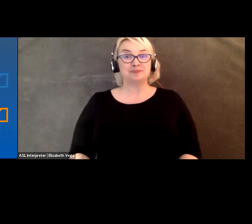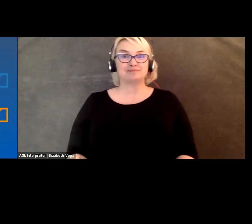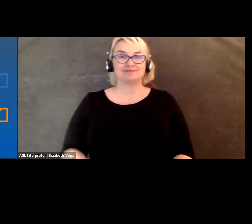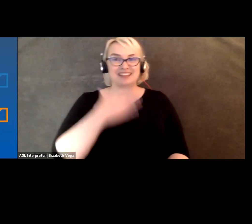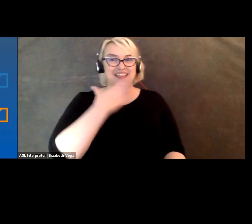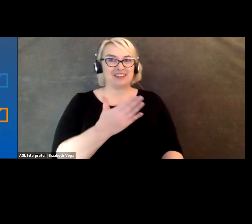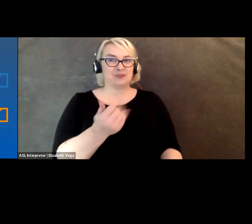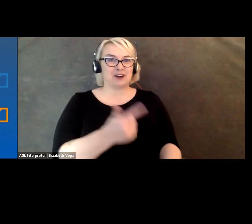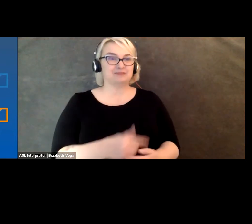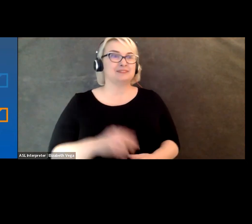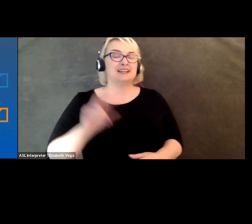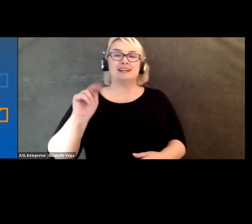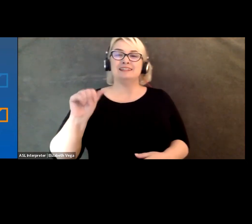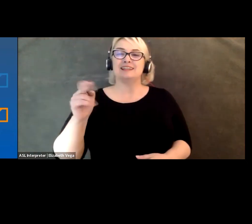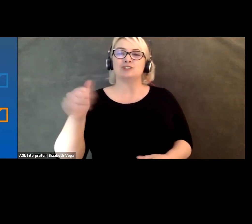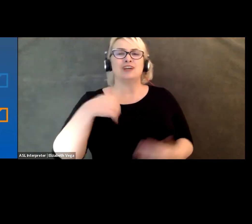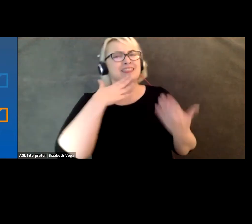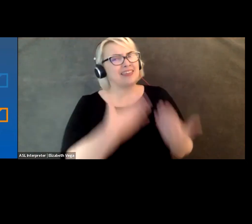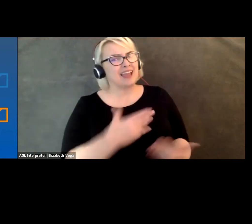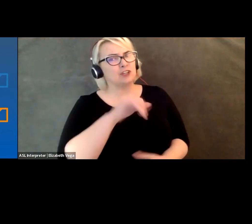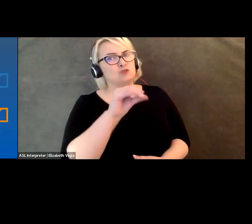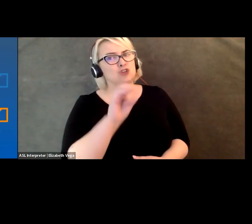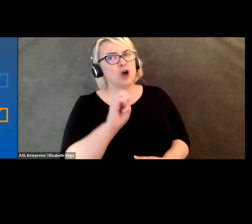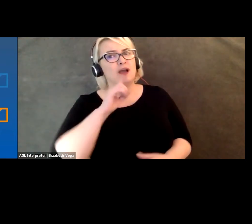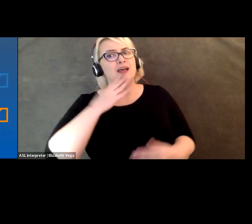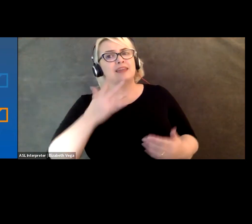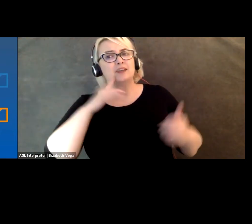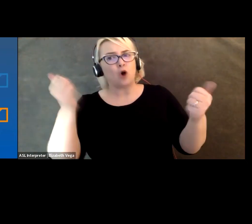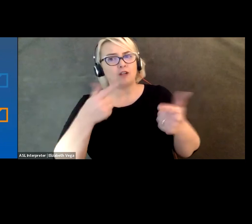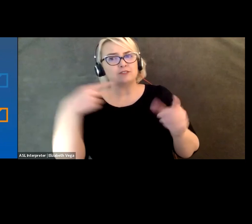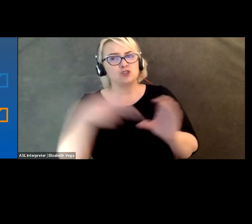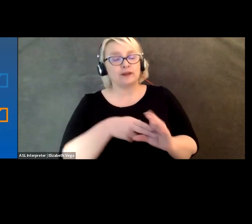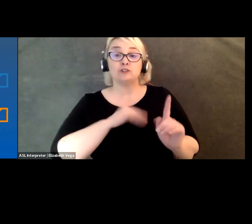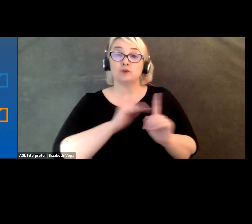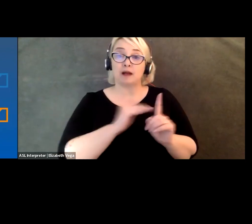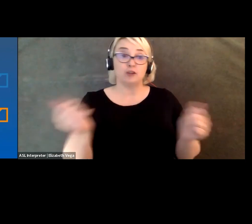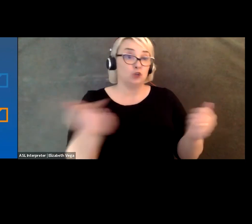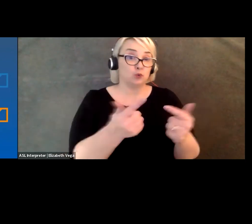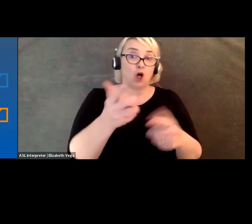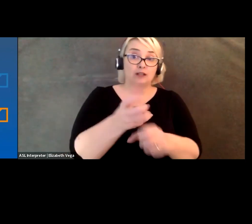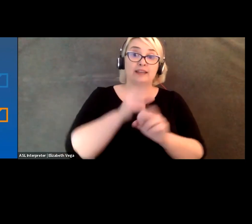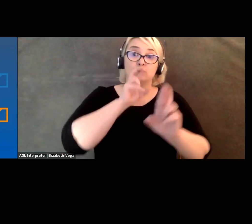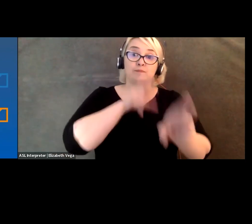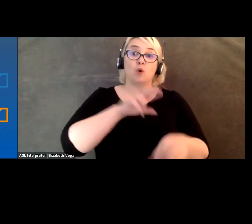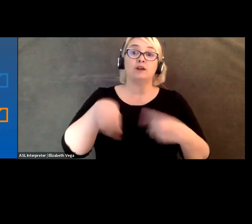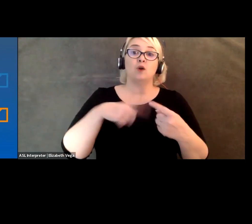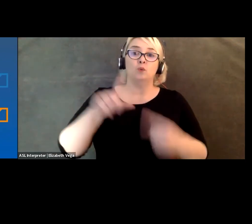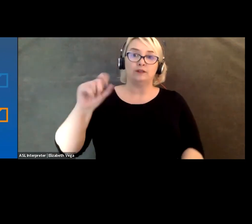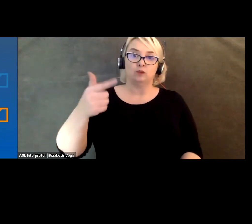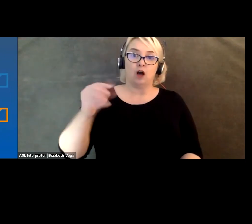Natascha French: Thank you Joe and everyone for joining. As a reminder, you'll all be receiving the report right after you log off this webinar.